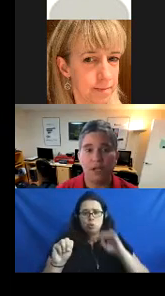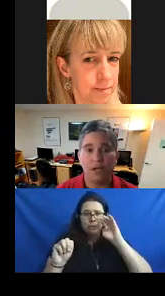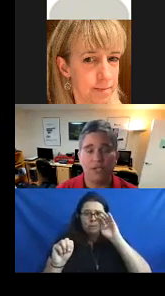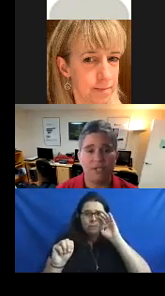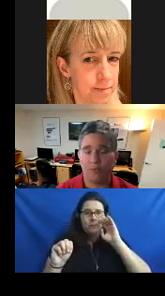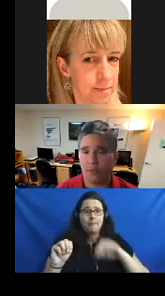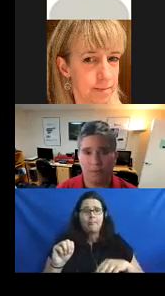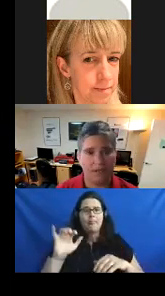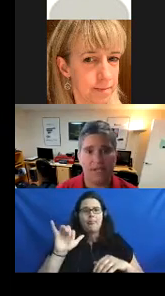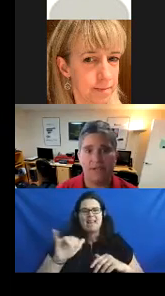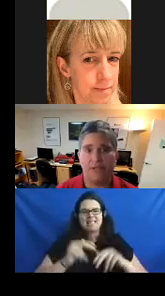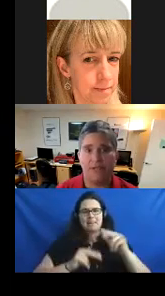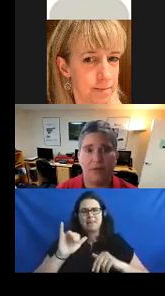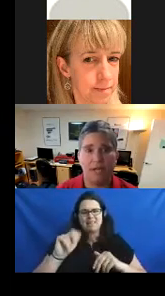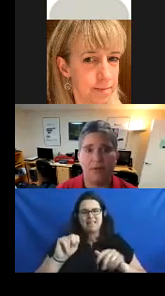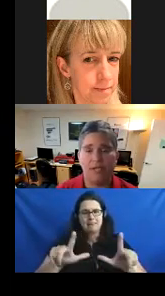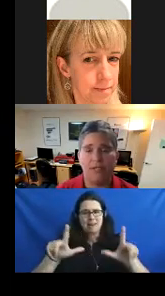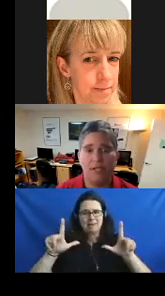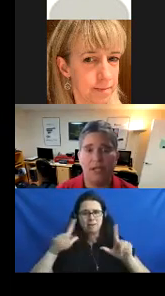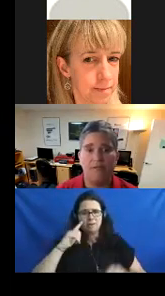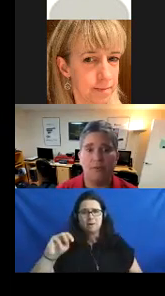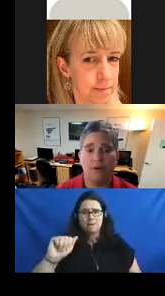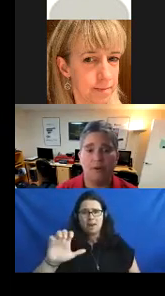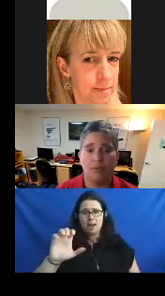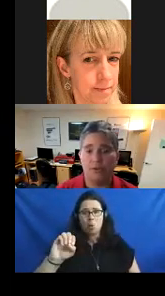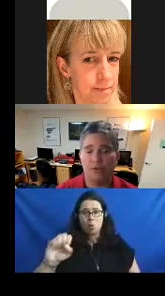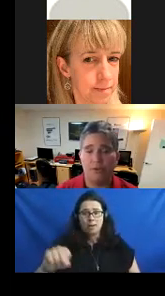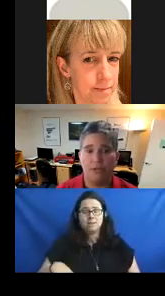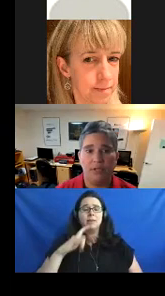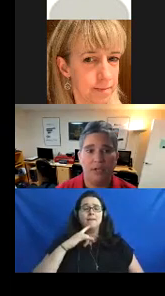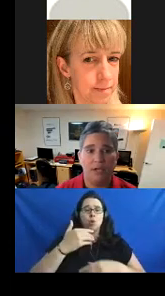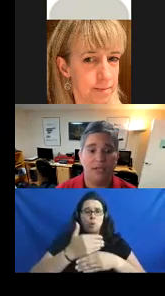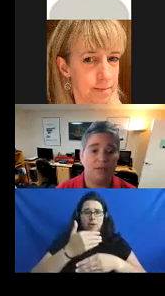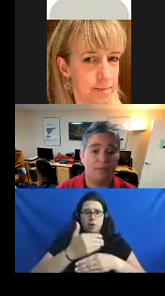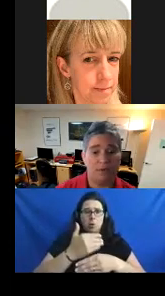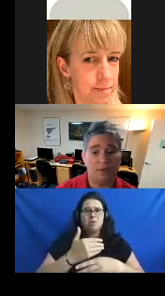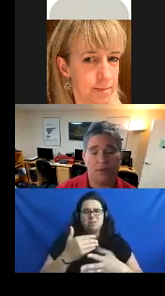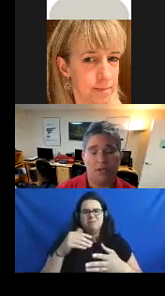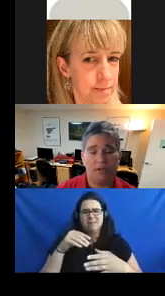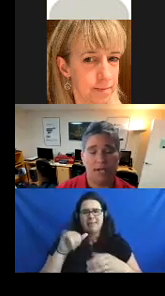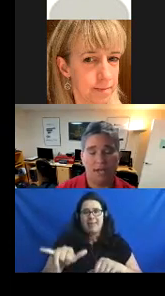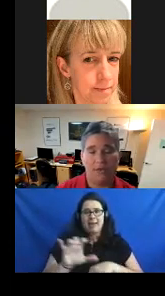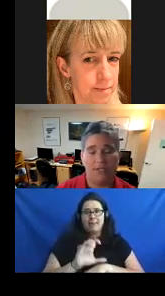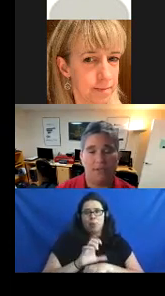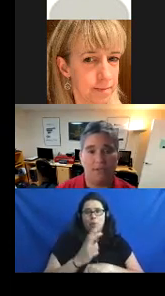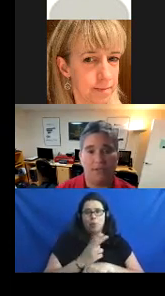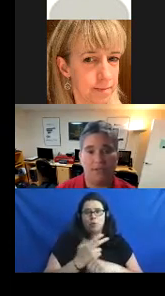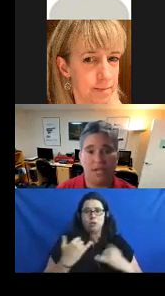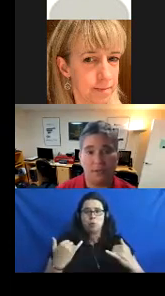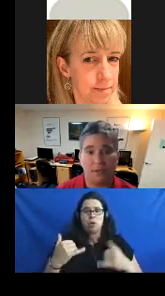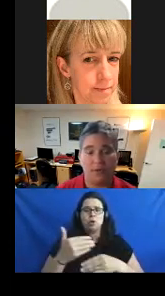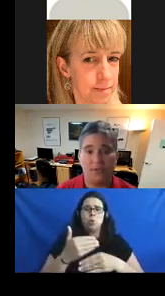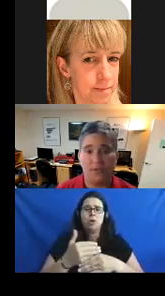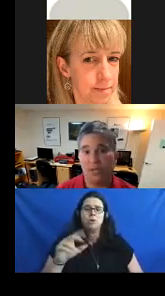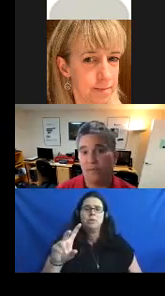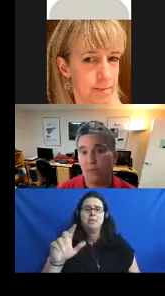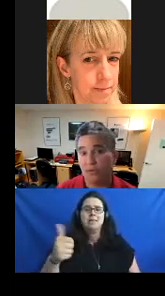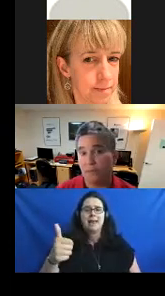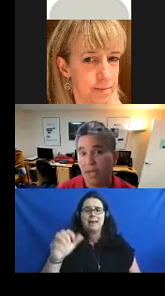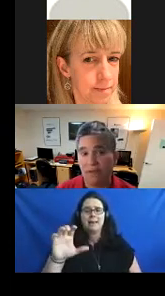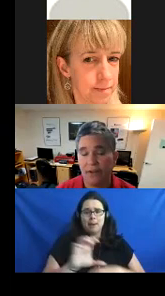THE COMPUTER I AM WORKING ON IS WINDOWS MAGNIFIER.